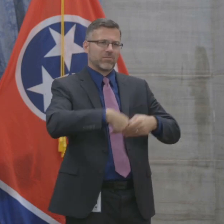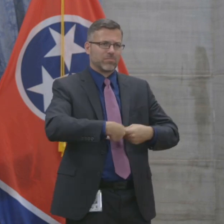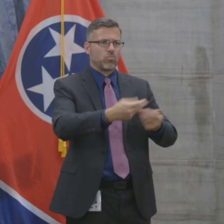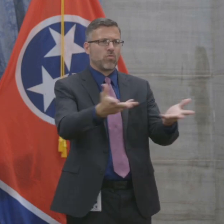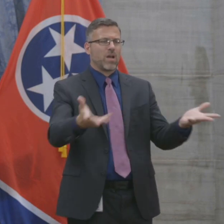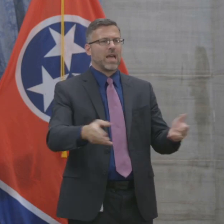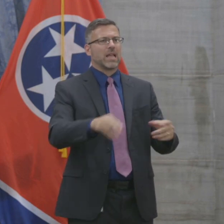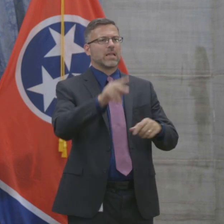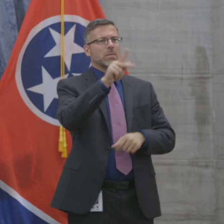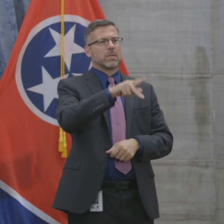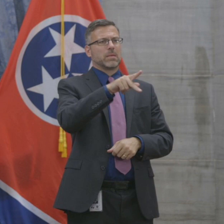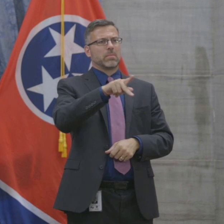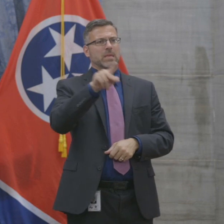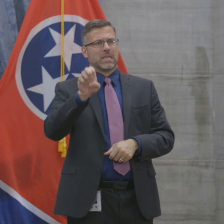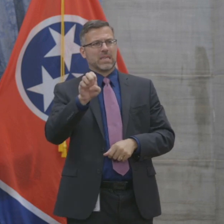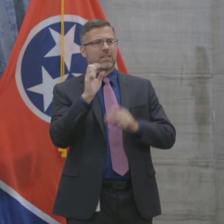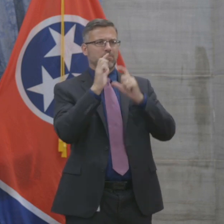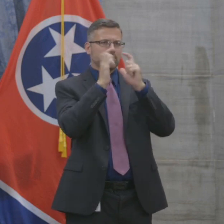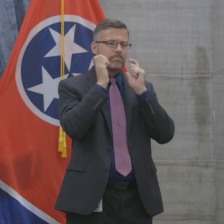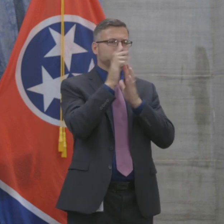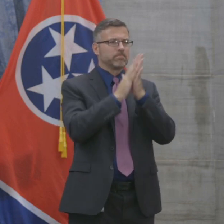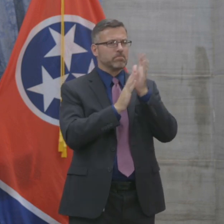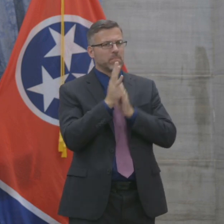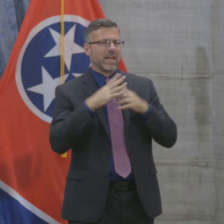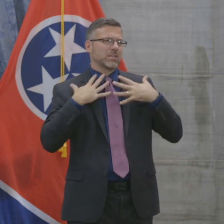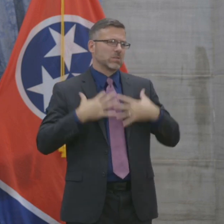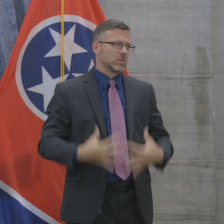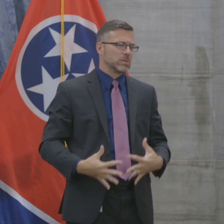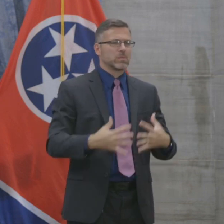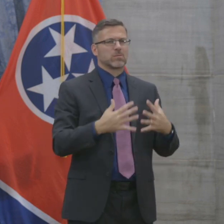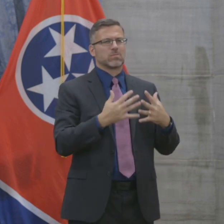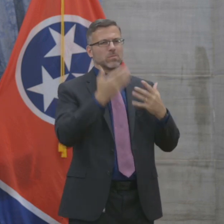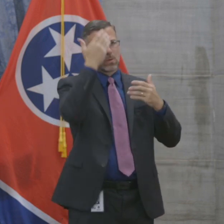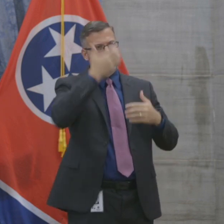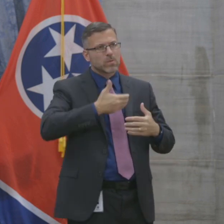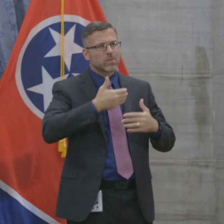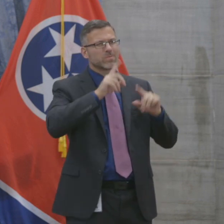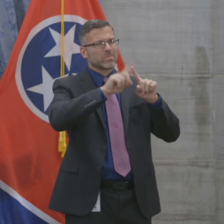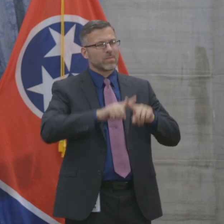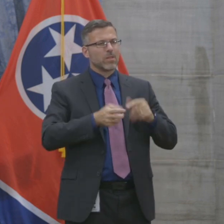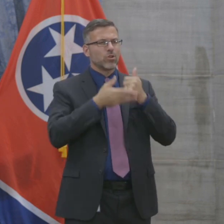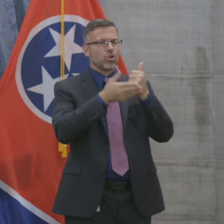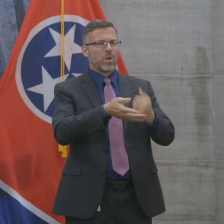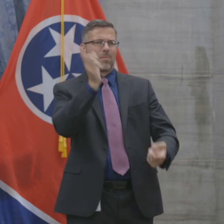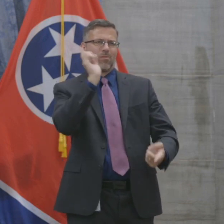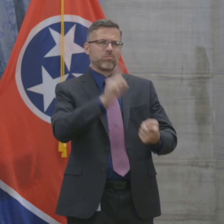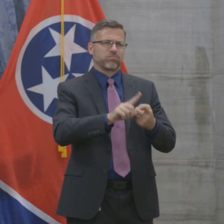tracing can be done. As staff oftentimes works at more than one provider agency. We also have a dashboard that's